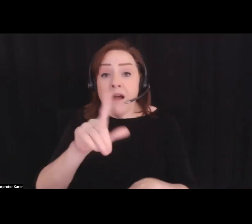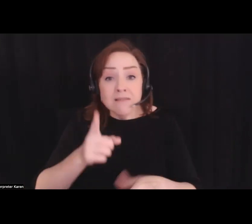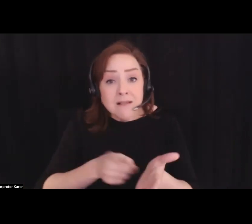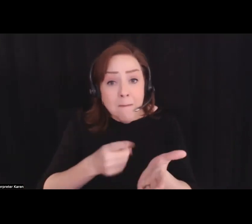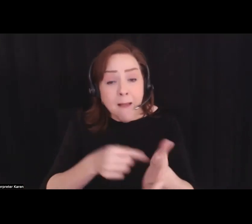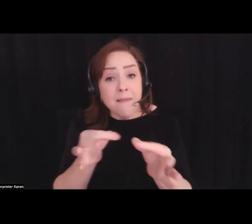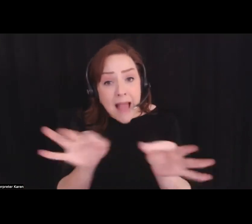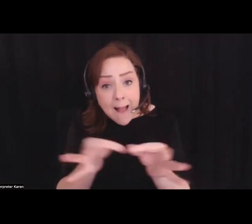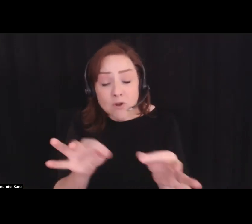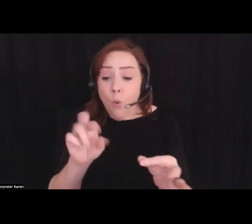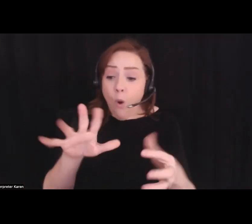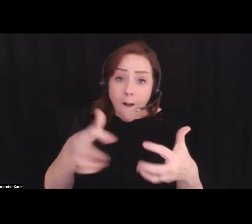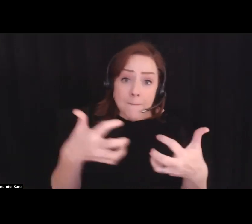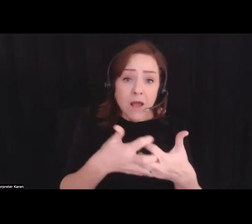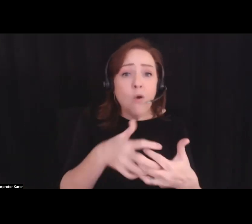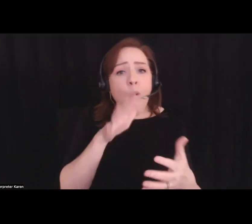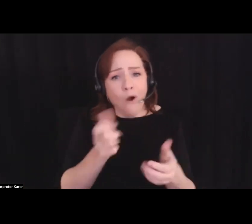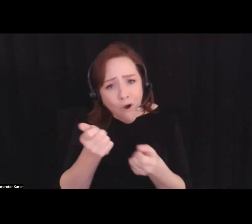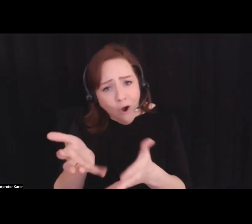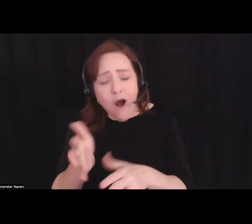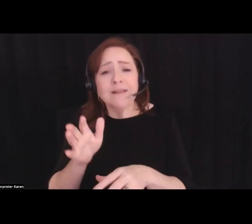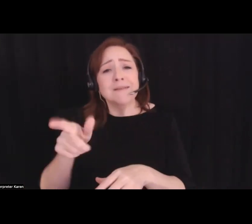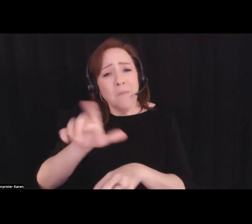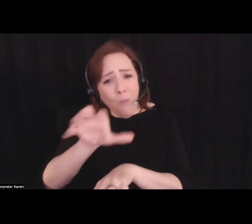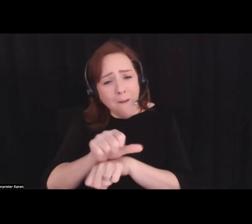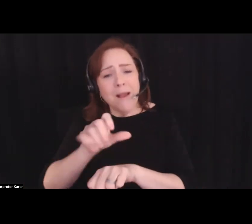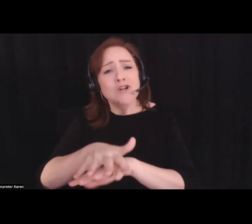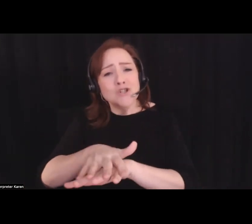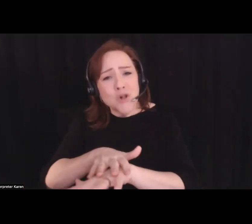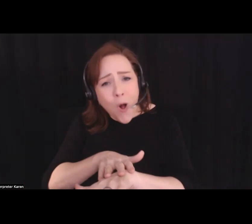and that's okay. director Withers talked about that earlier. She said people need more time